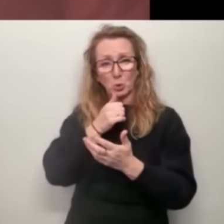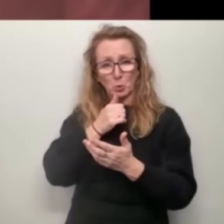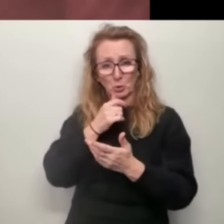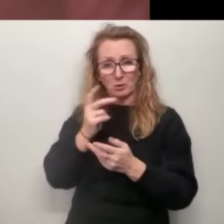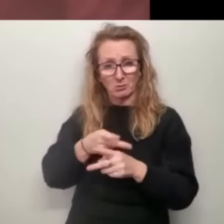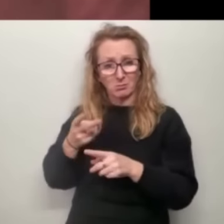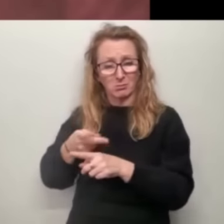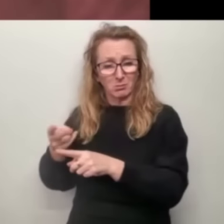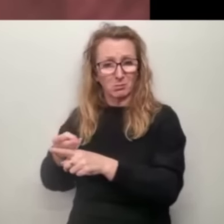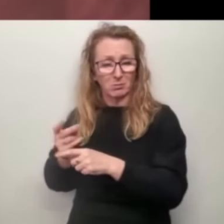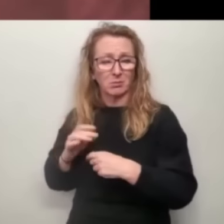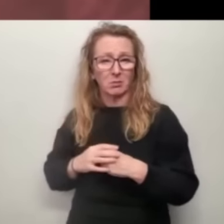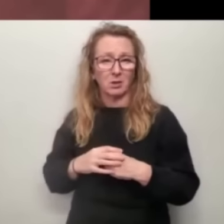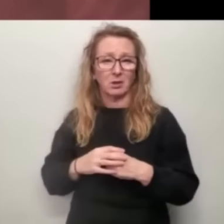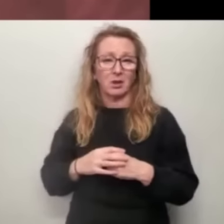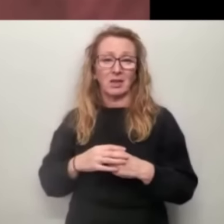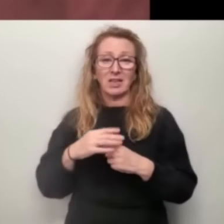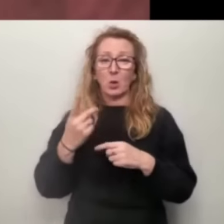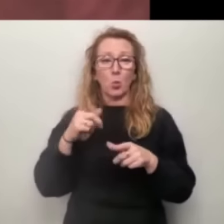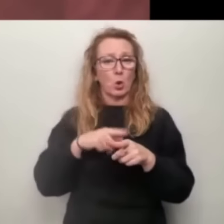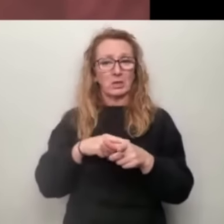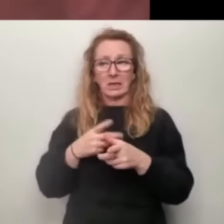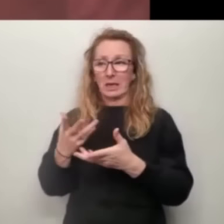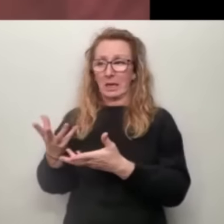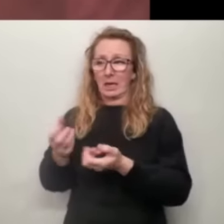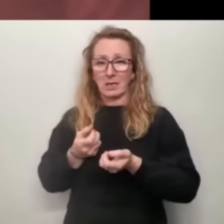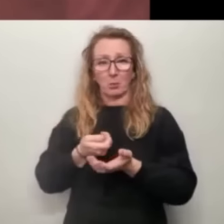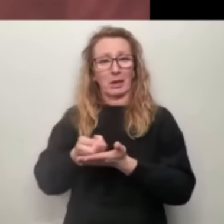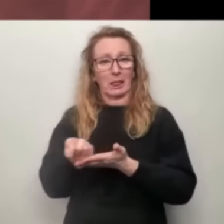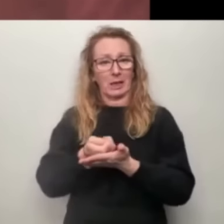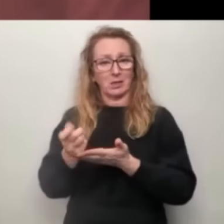But within only a year of taking the lease of the Coalbrookdale furnace, it seems